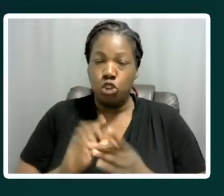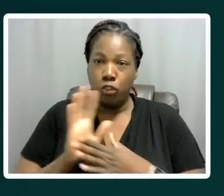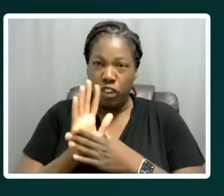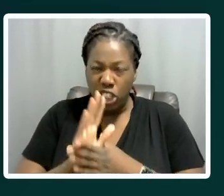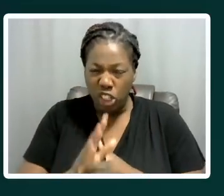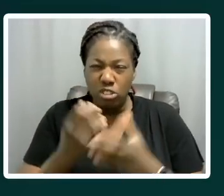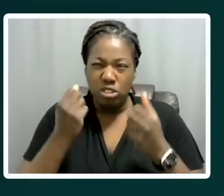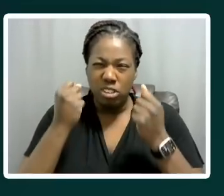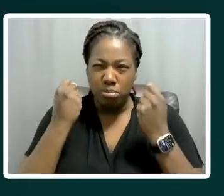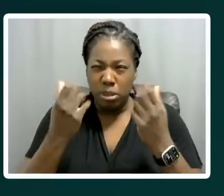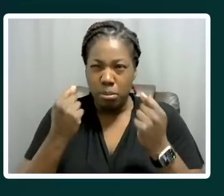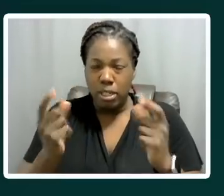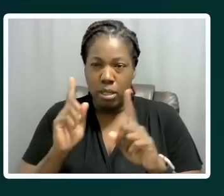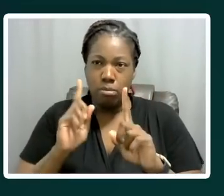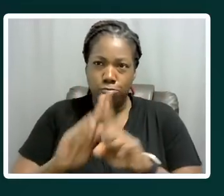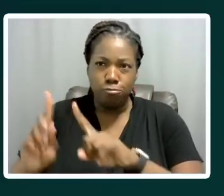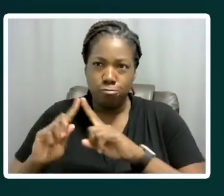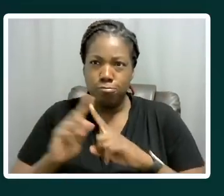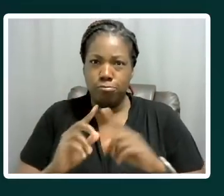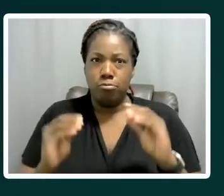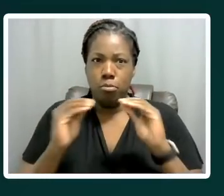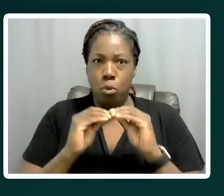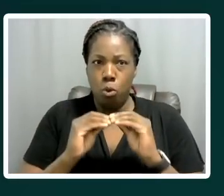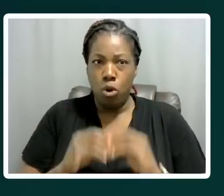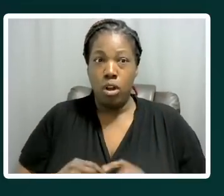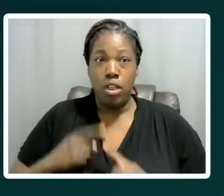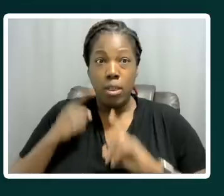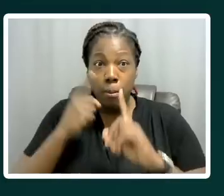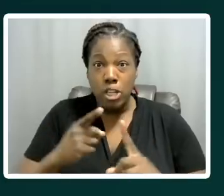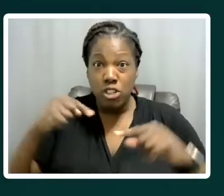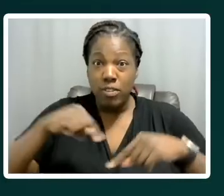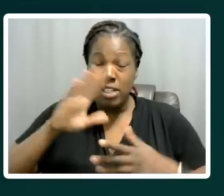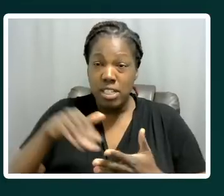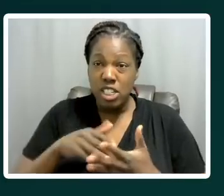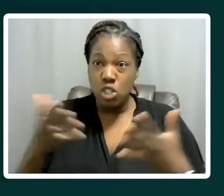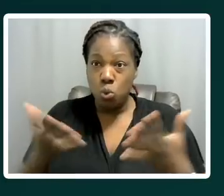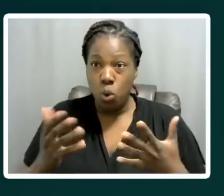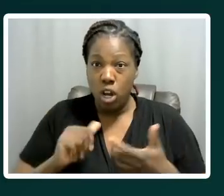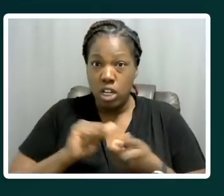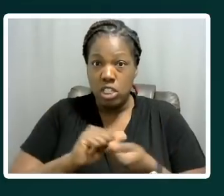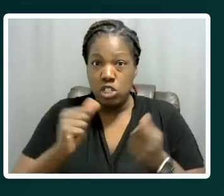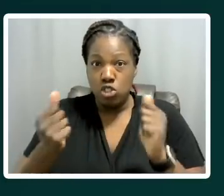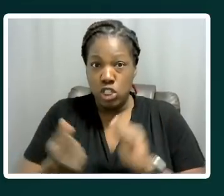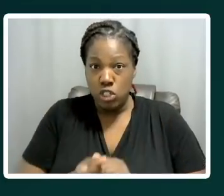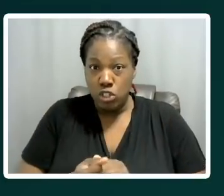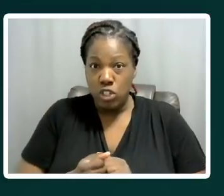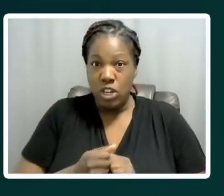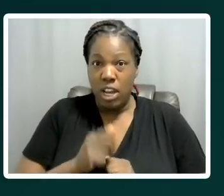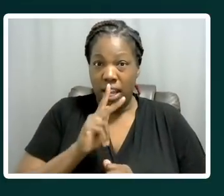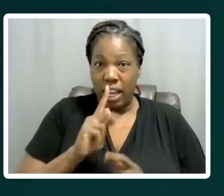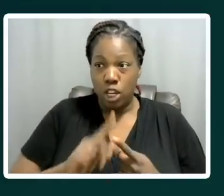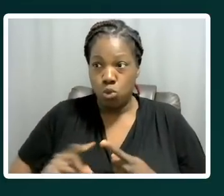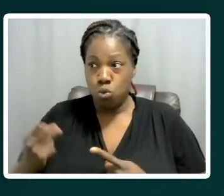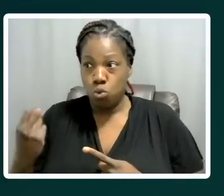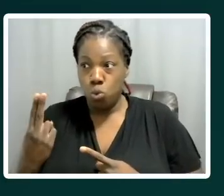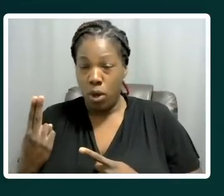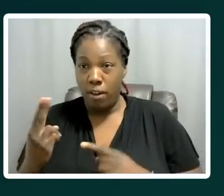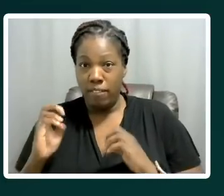of the Smithsonian Science Education Center is transforming K-12 education through science in